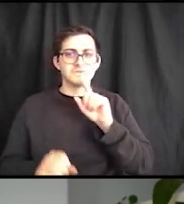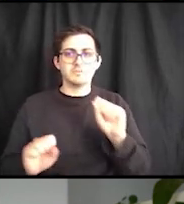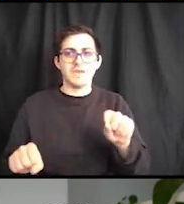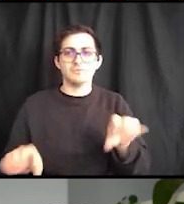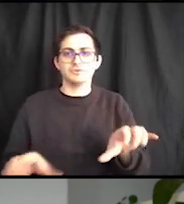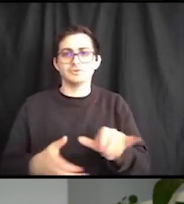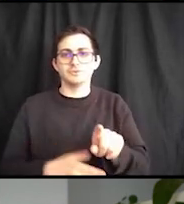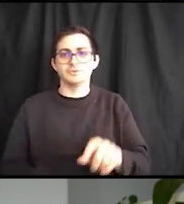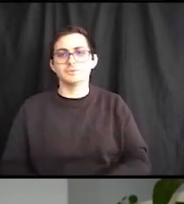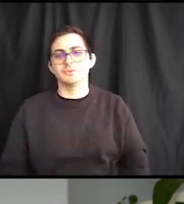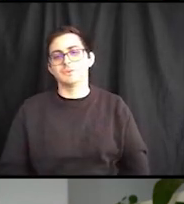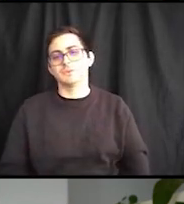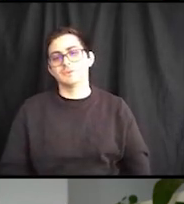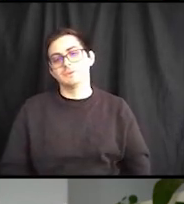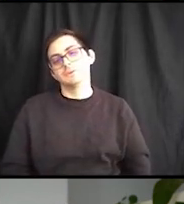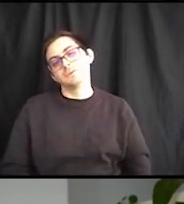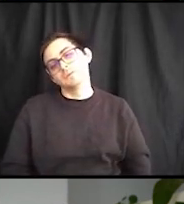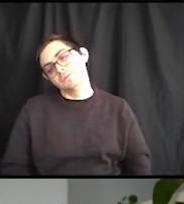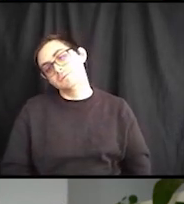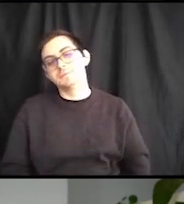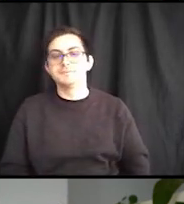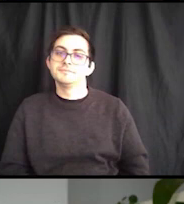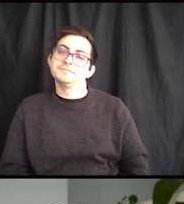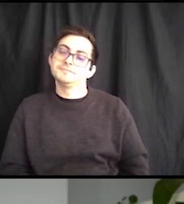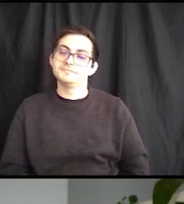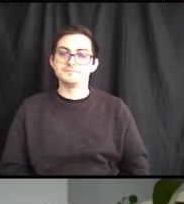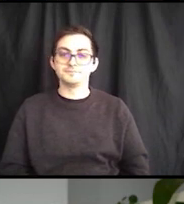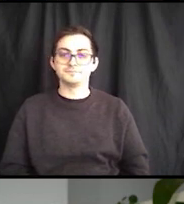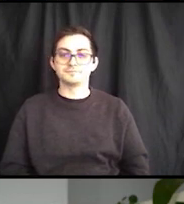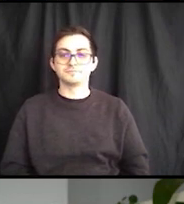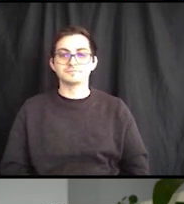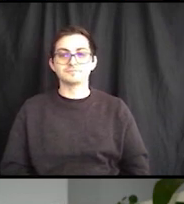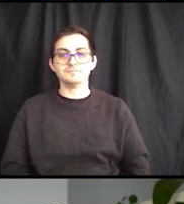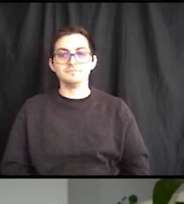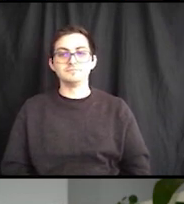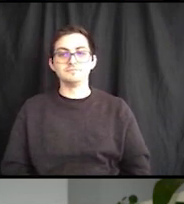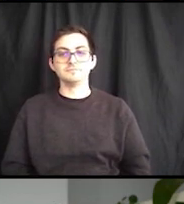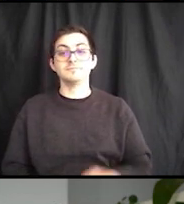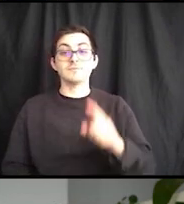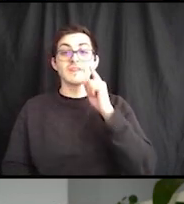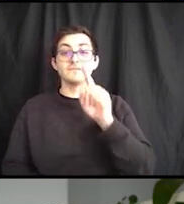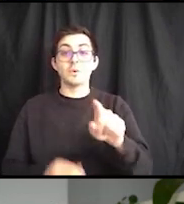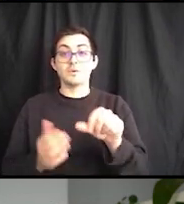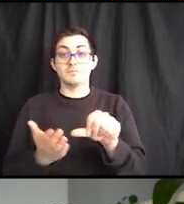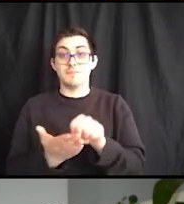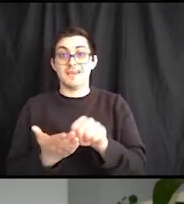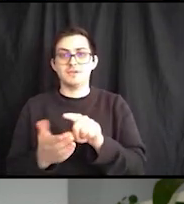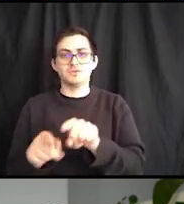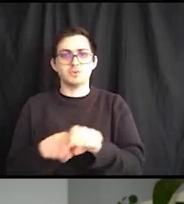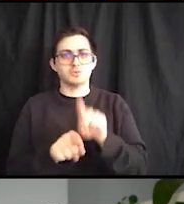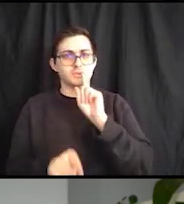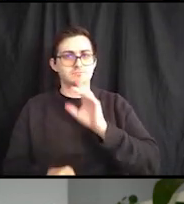And for a page like this, it's pretty cool to be able to use this slider to kind of pick out